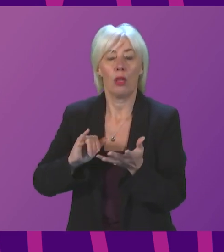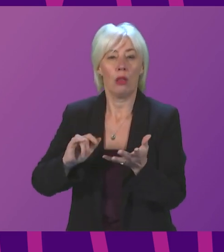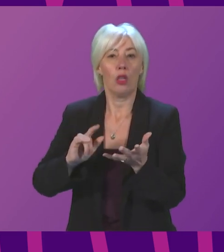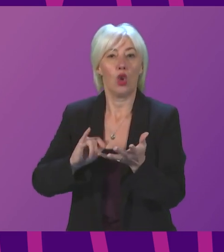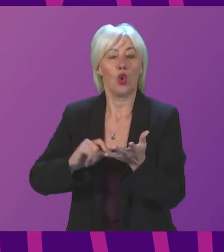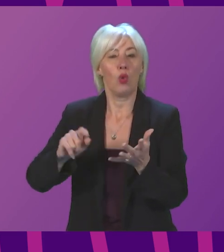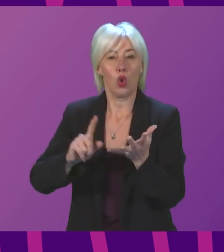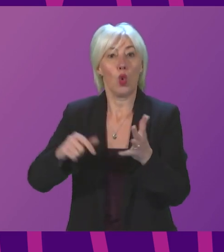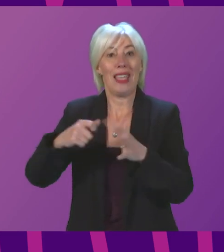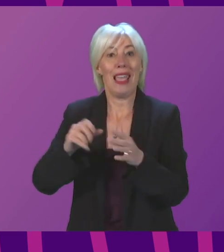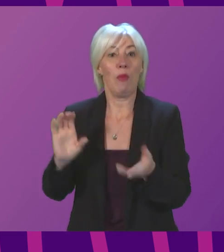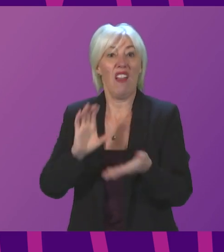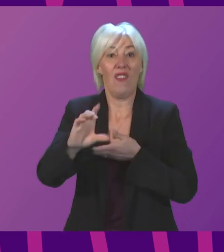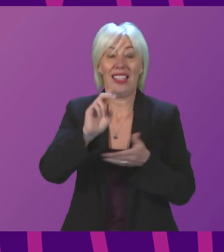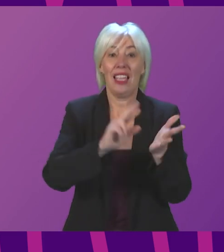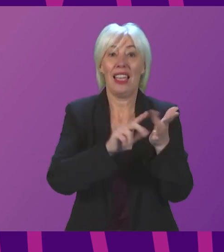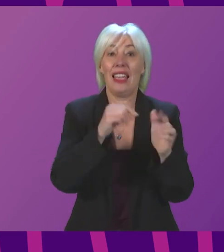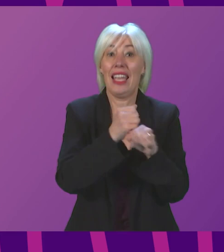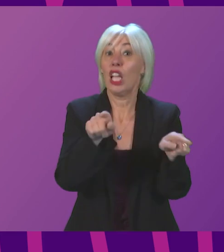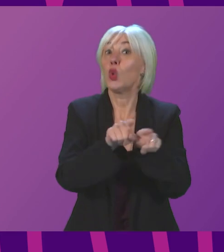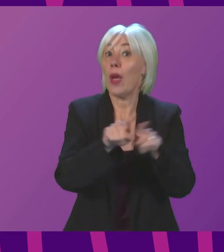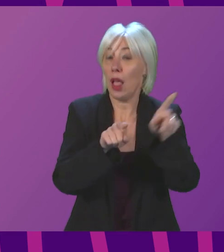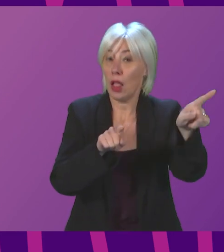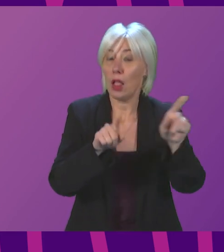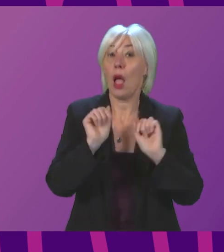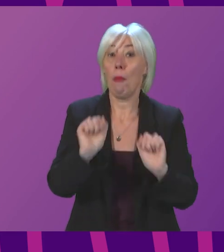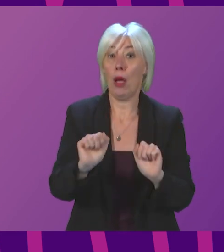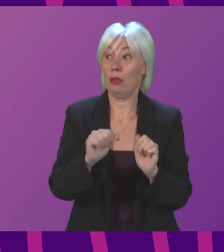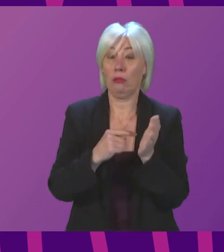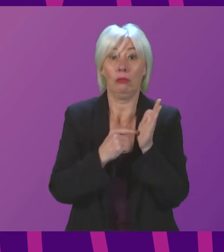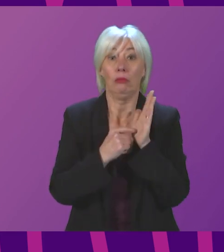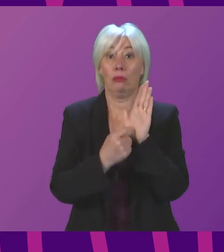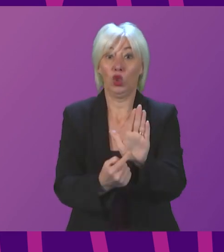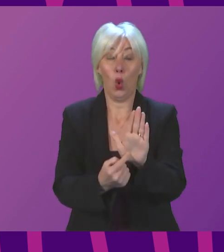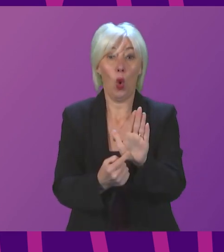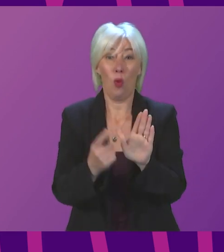development, as well. However, the record is very clear. The video will show the First Minister laughing and joking—